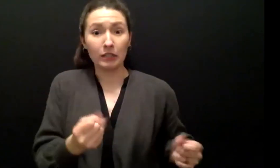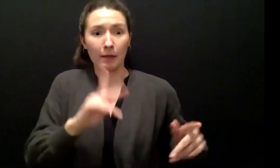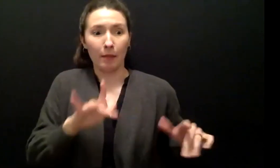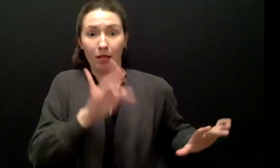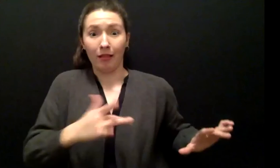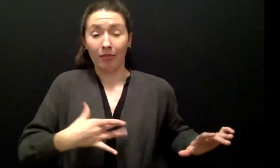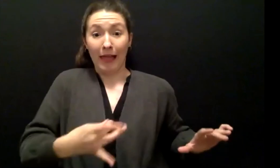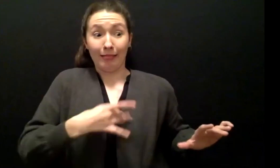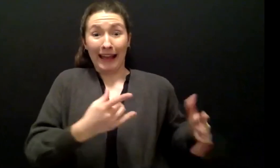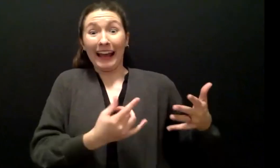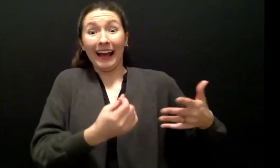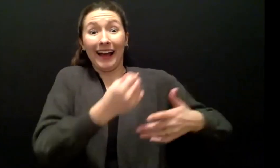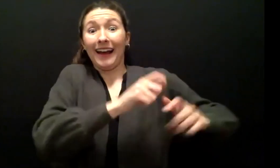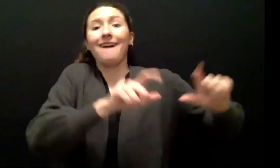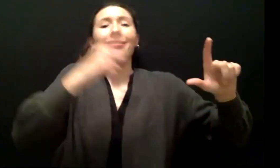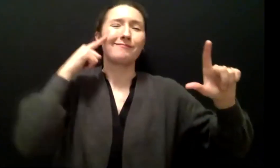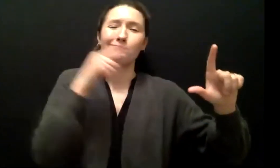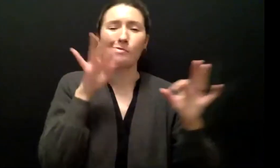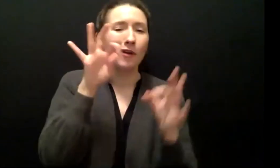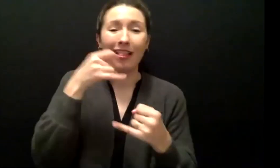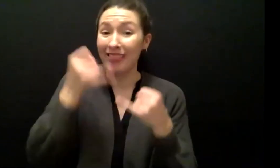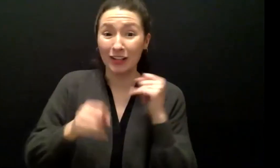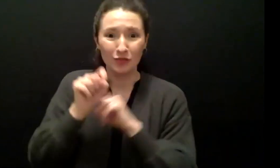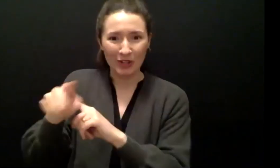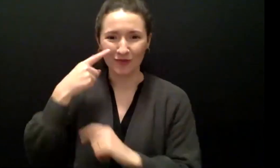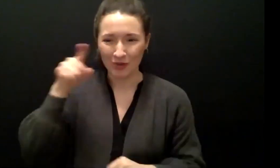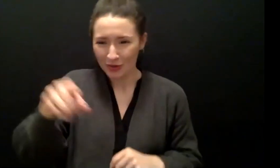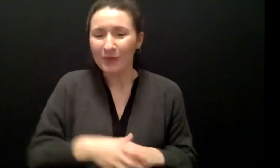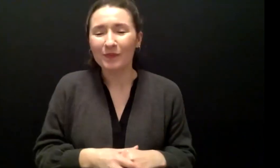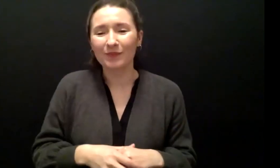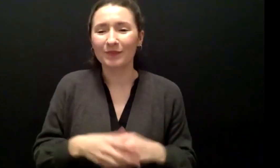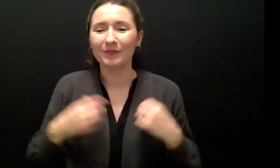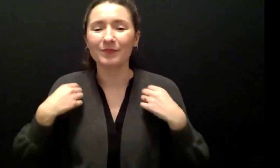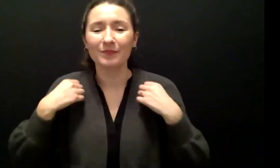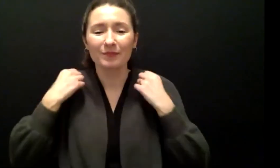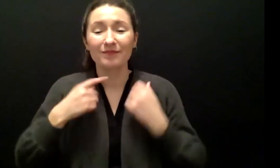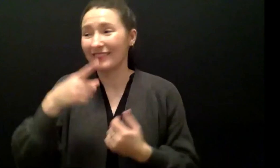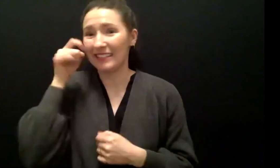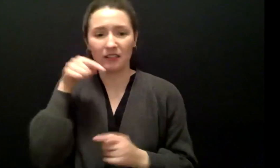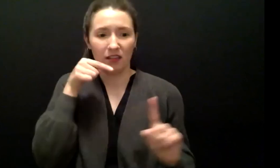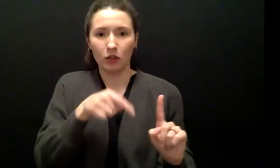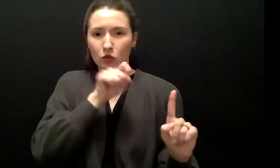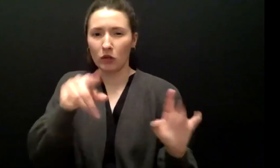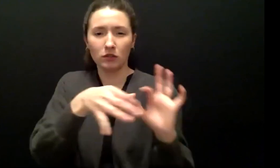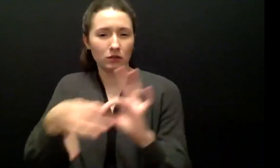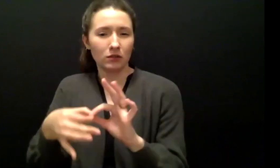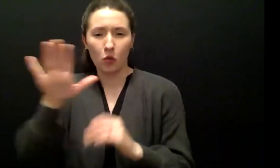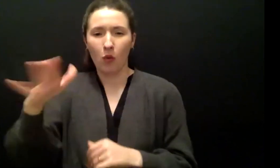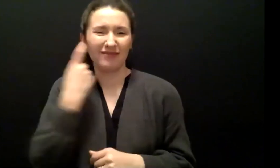than themselves. It's not a direction that is taken lightly. You're, especially if you're an artist who wishes to market your work, it's just isn't taken lightly. You don't do that kind of thing to get a rise out of people unless you have something to say behind it.